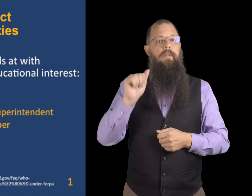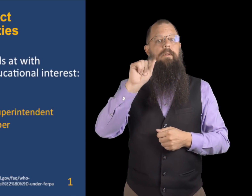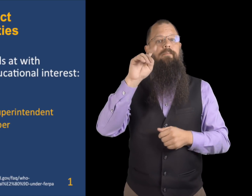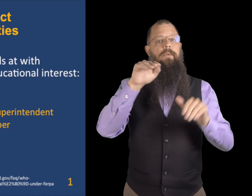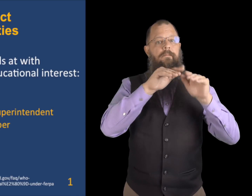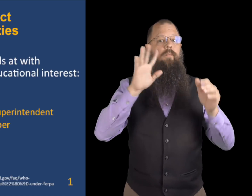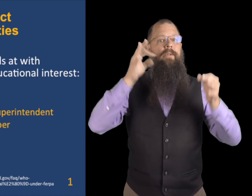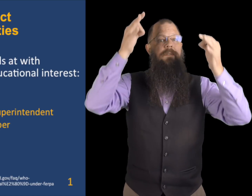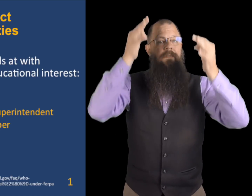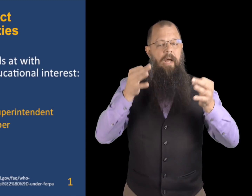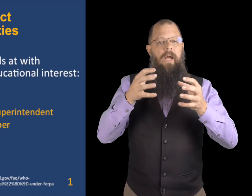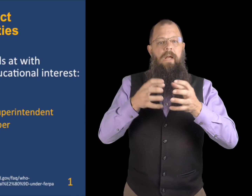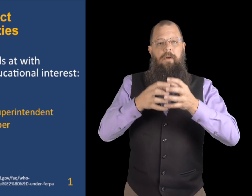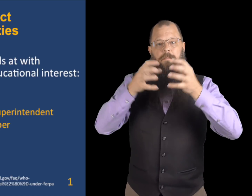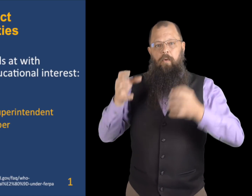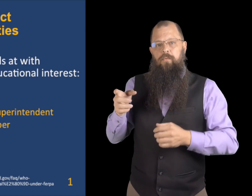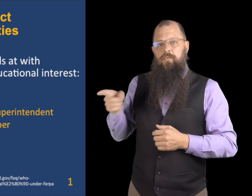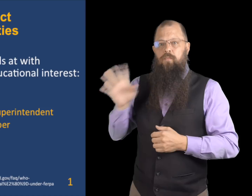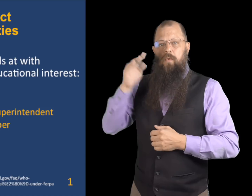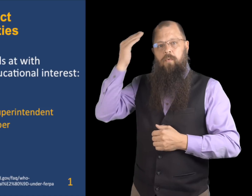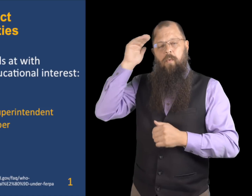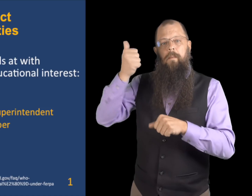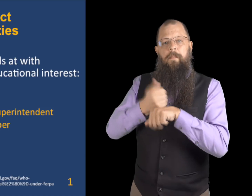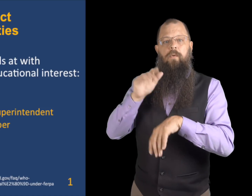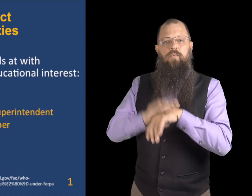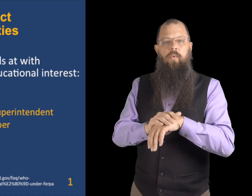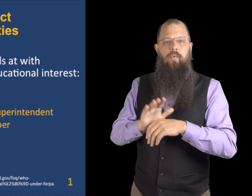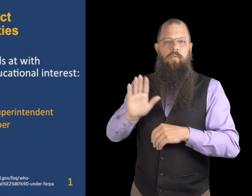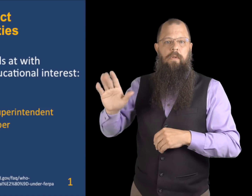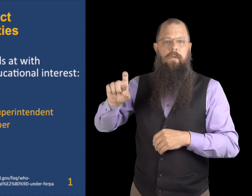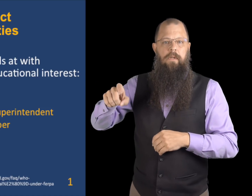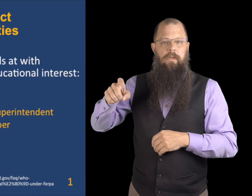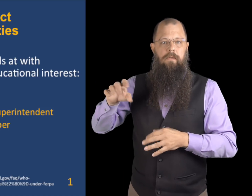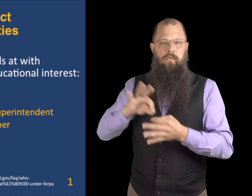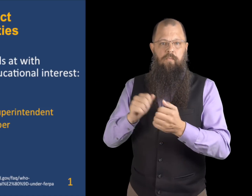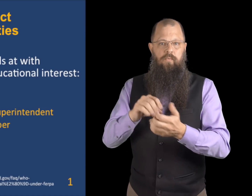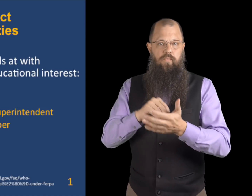information. The Governing Board, and at the administrative level, determine how